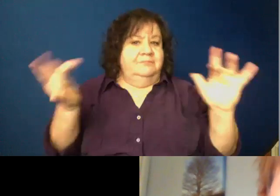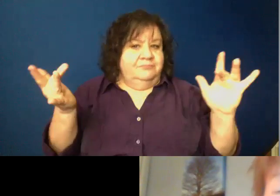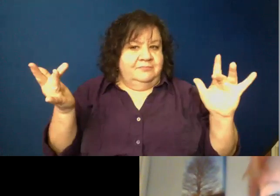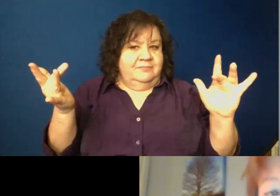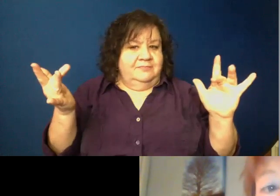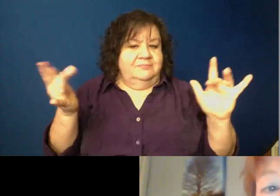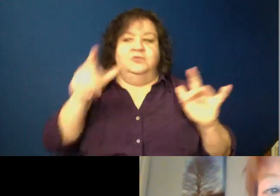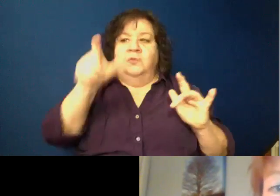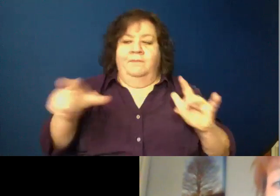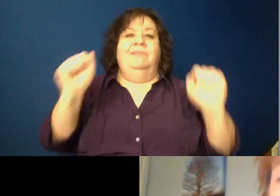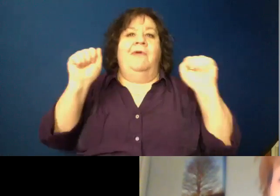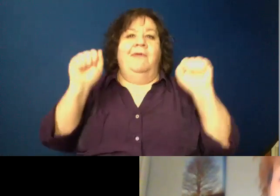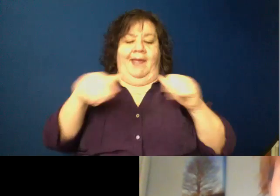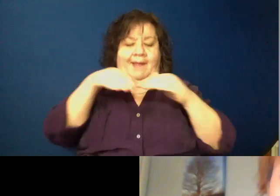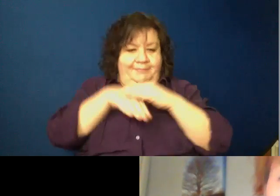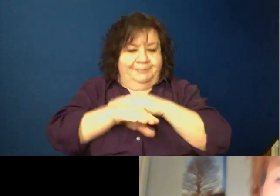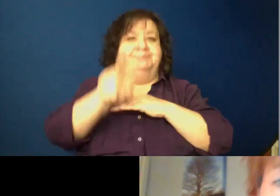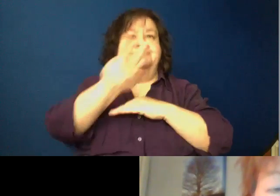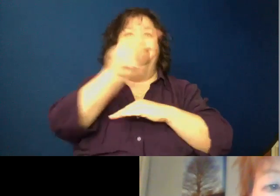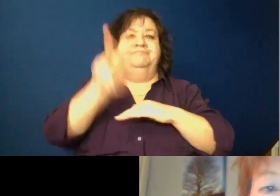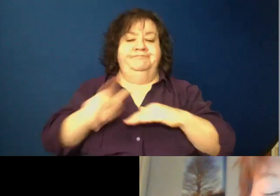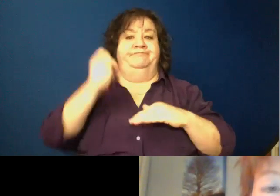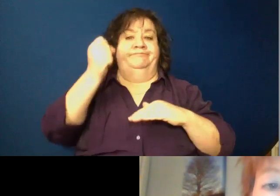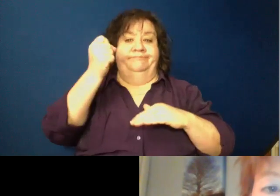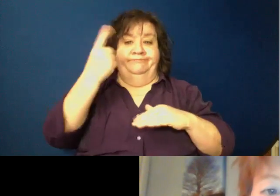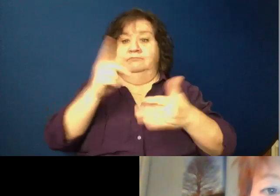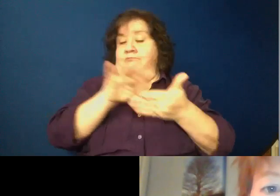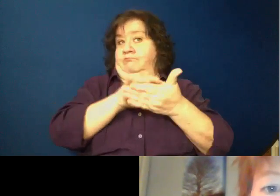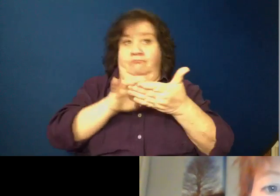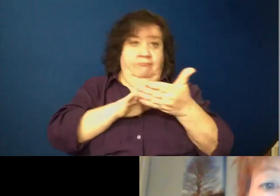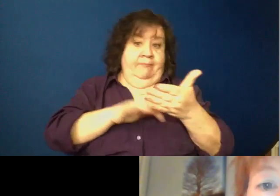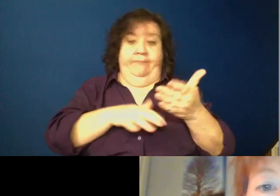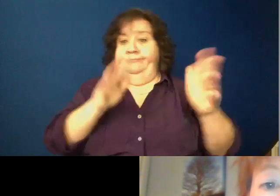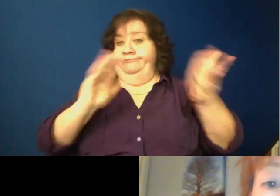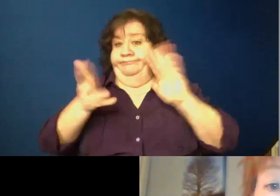i mentioned already the importance of receiving the vaccination being based on free and informed